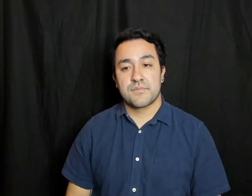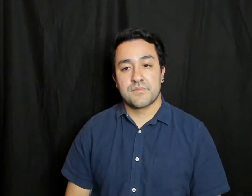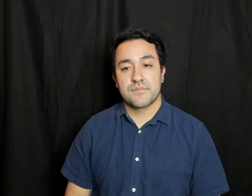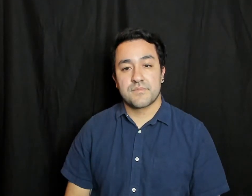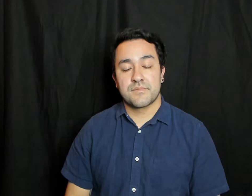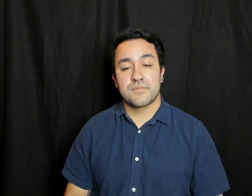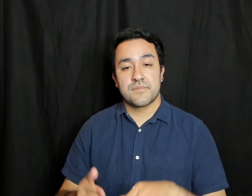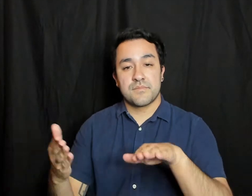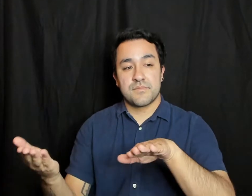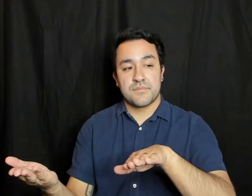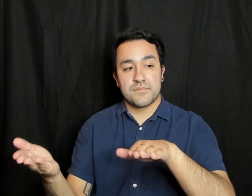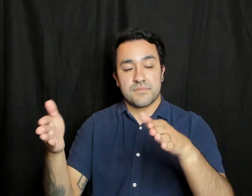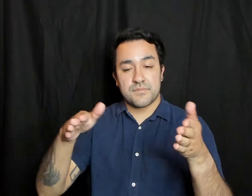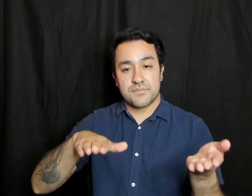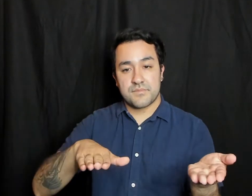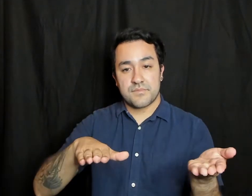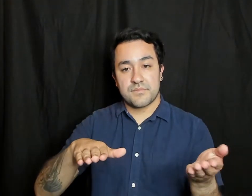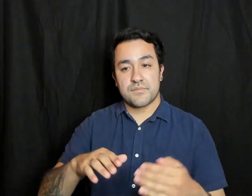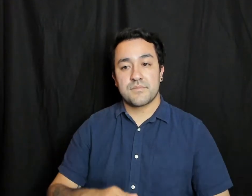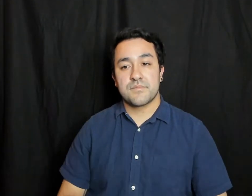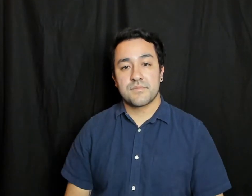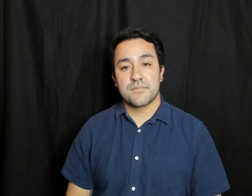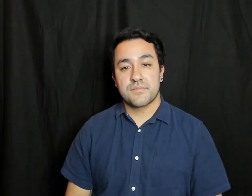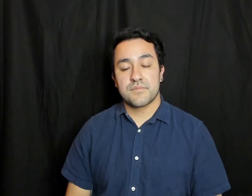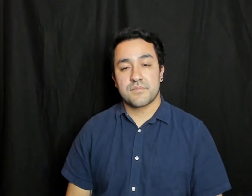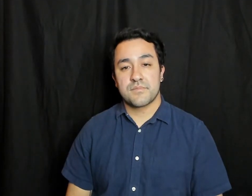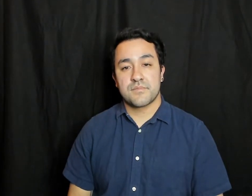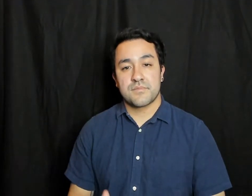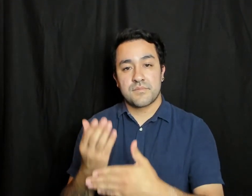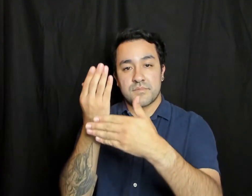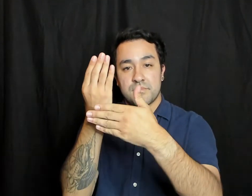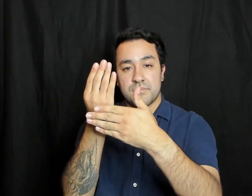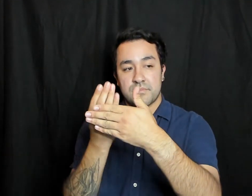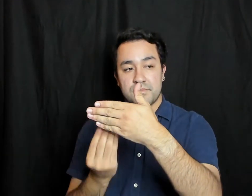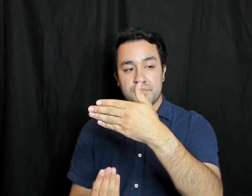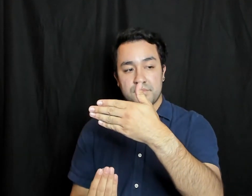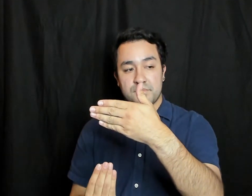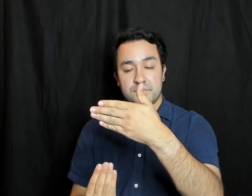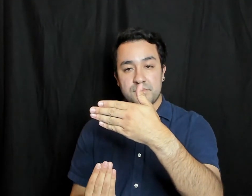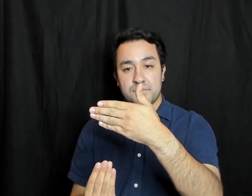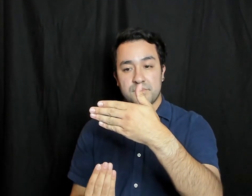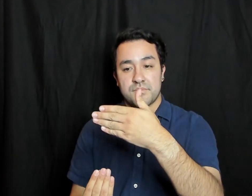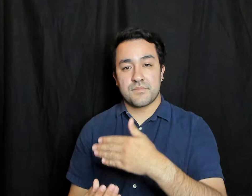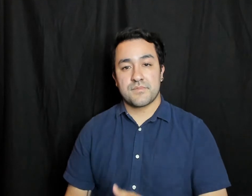DEAD PASS-AWAY